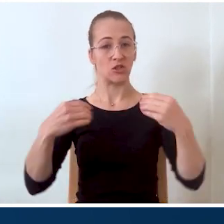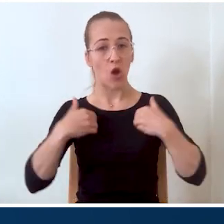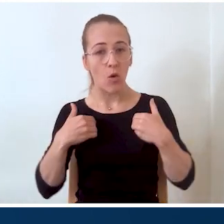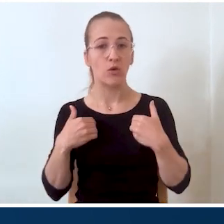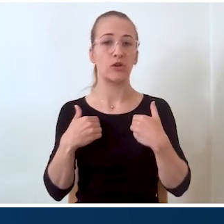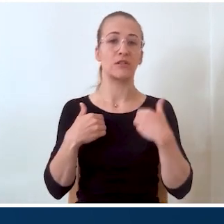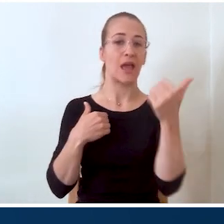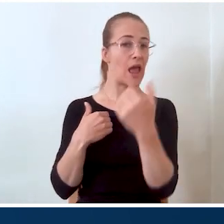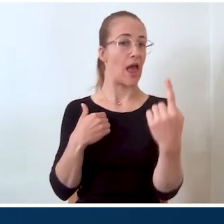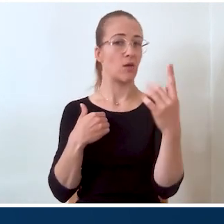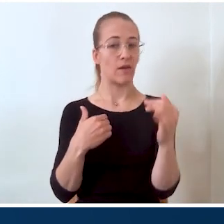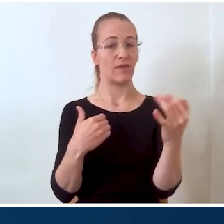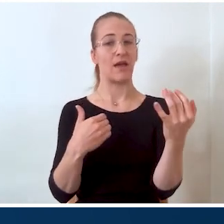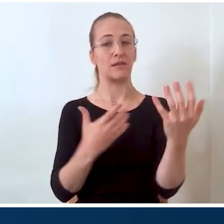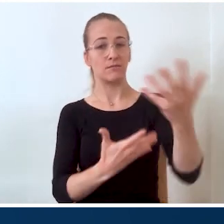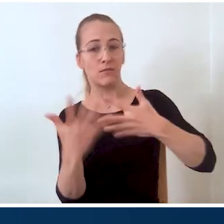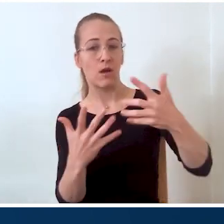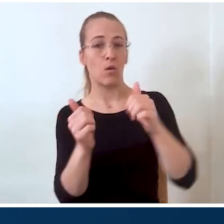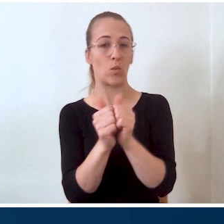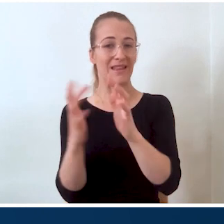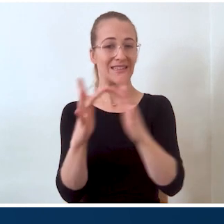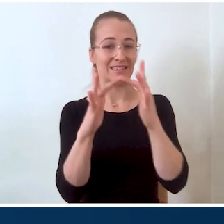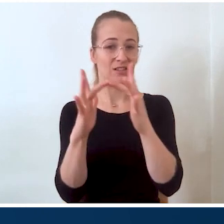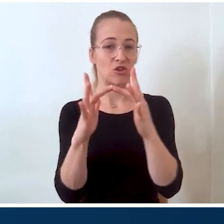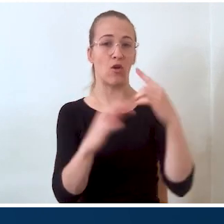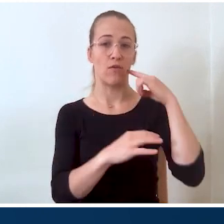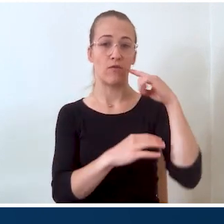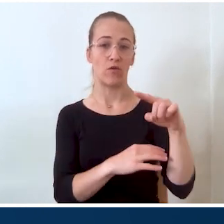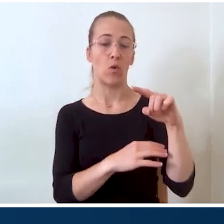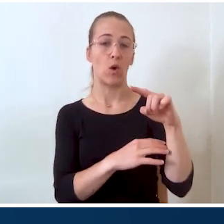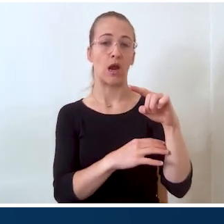that is touching a digital presence for an intranet